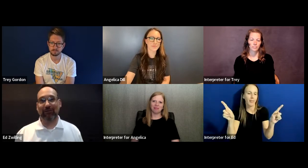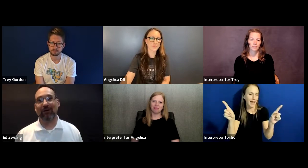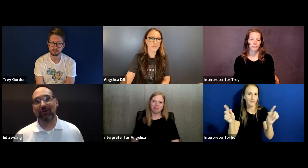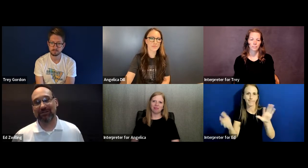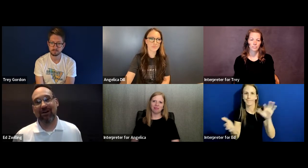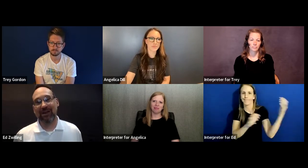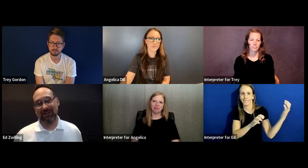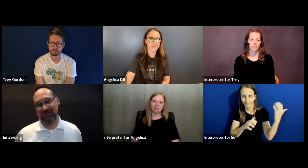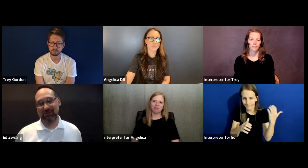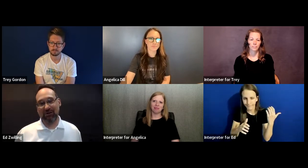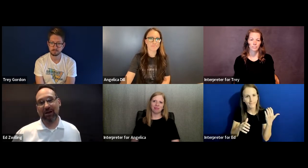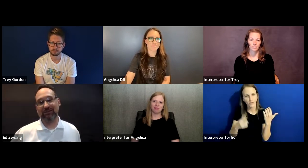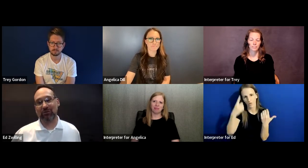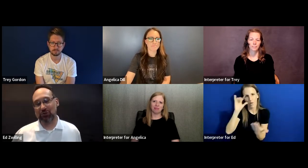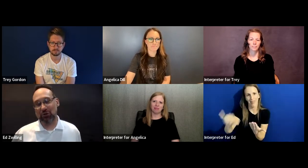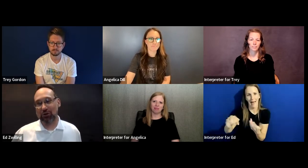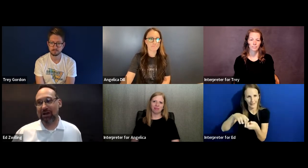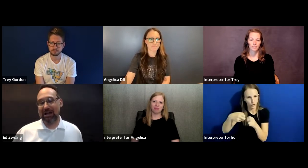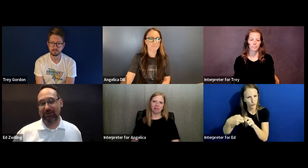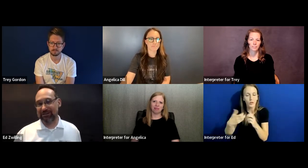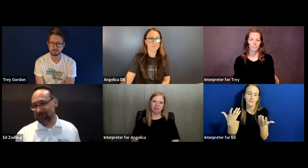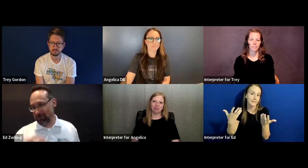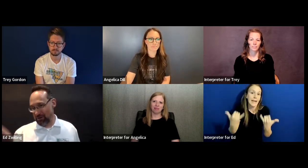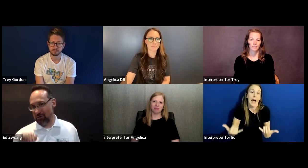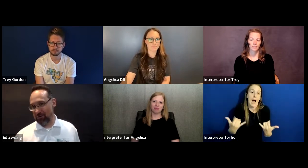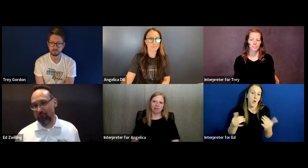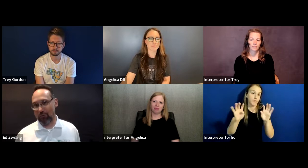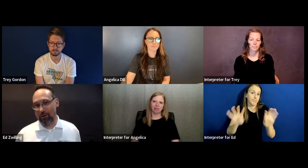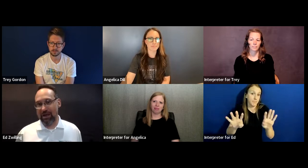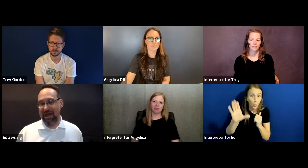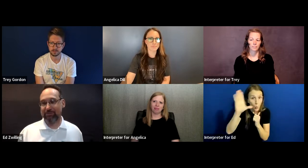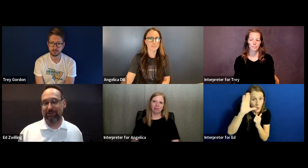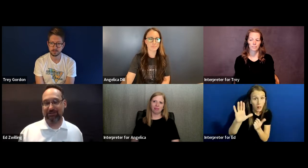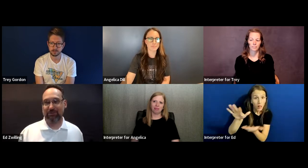from under us on that issue so i'm not so sure how easy it's gonna be going forward absent some